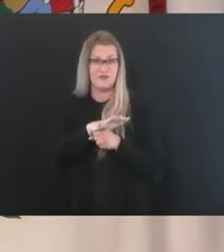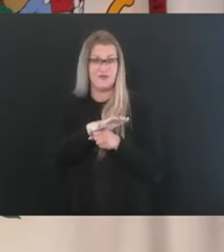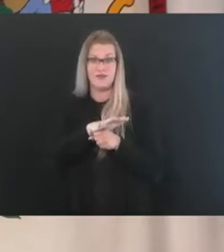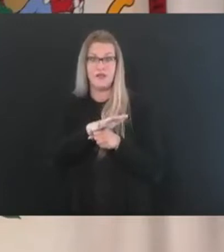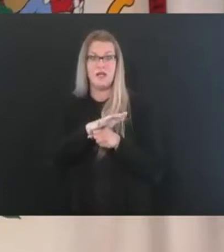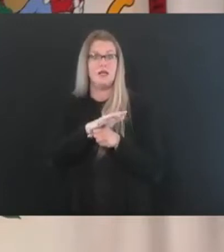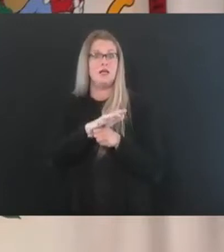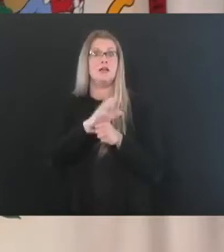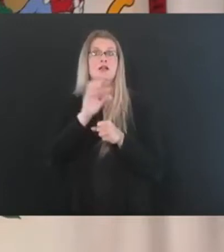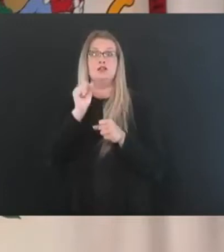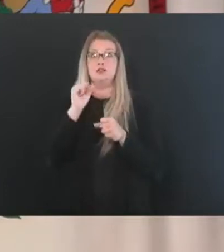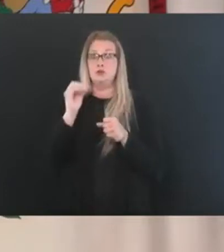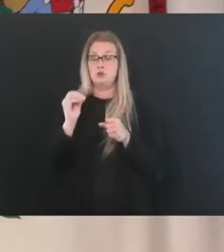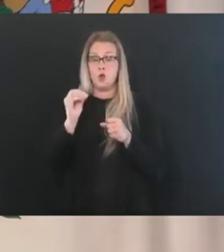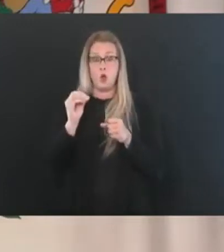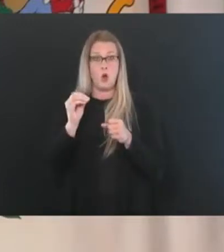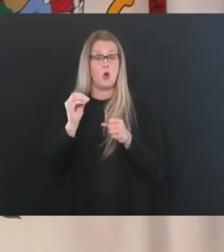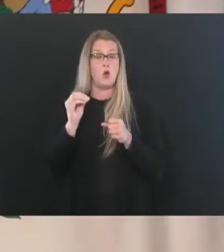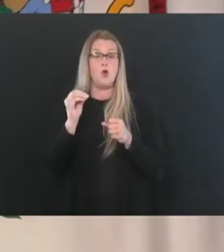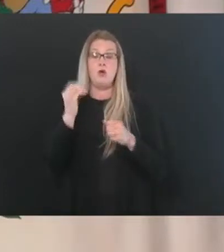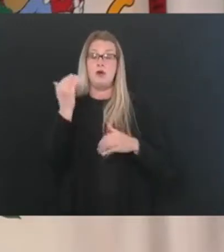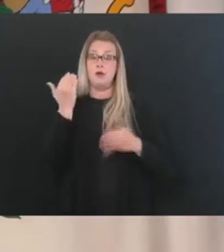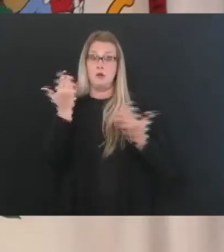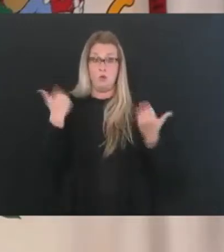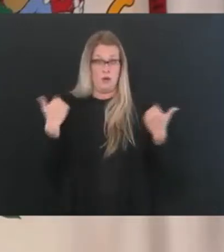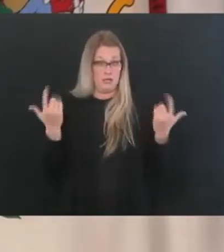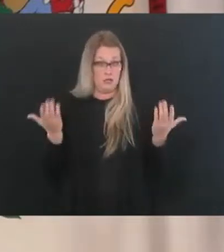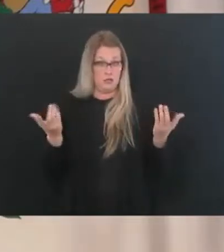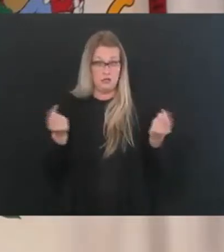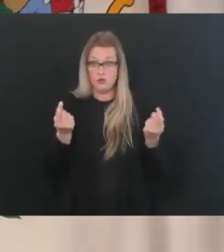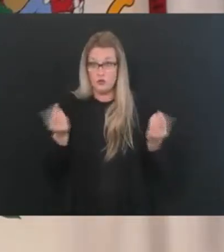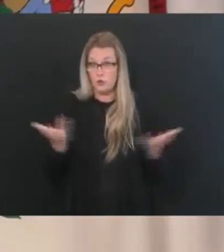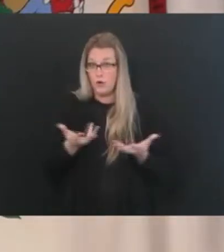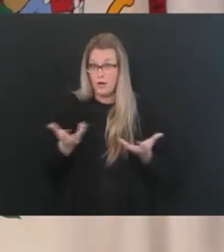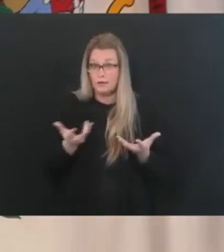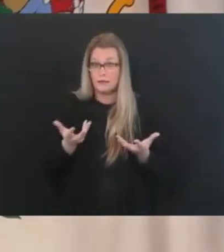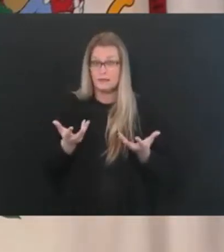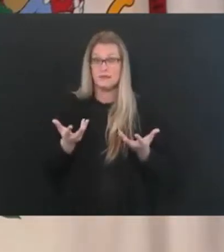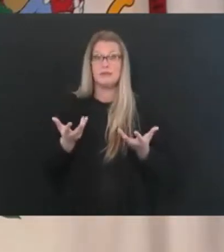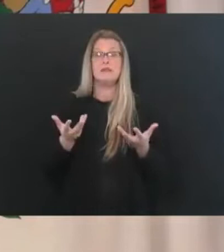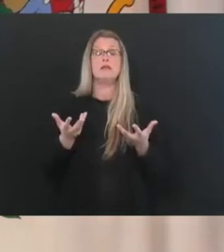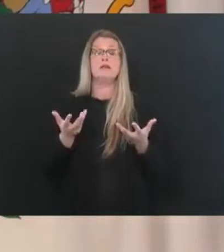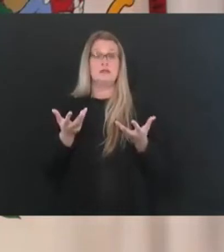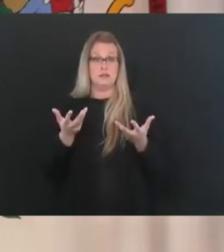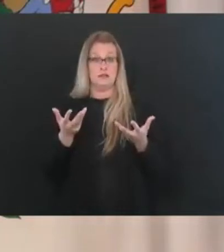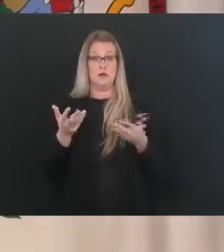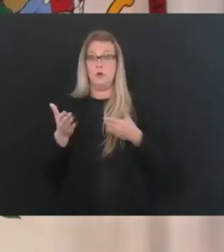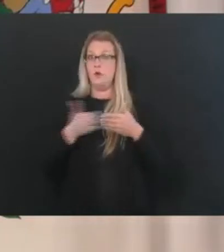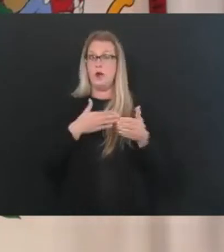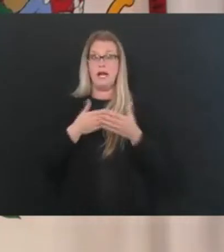THE GIT-GO WAS WE CAME RIGHT OUT AND SAID RIGHT OUT THE GIT-GO,